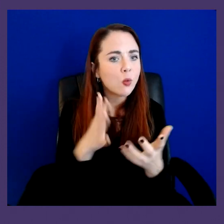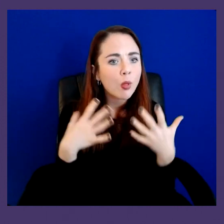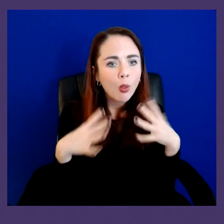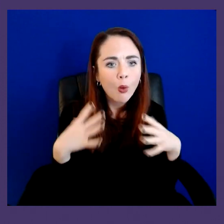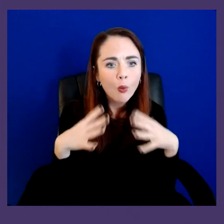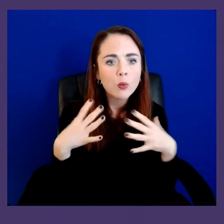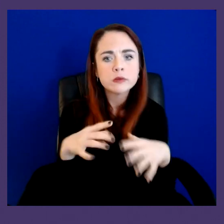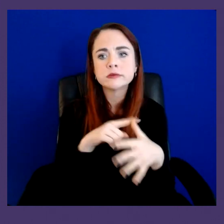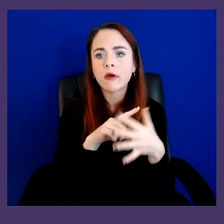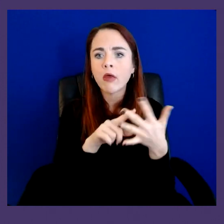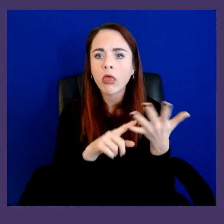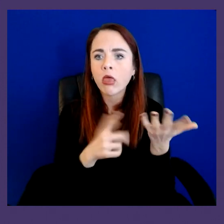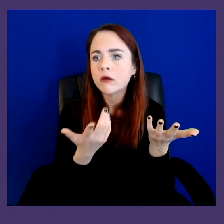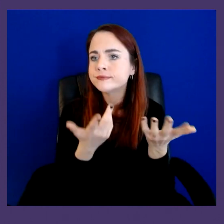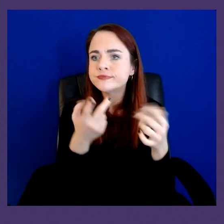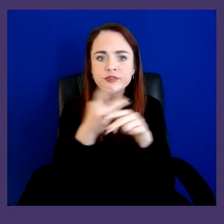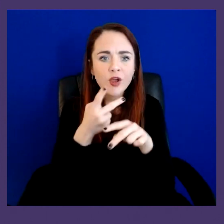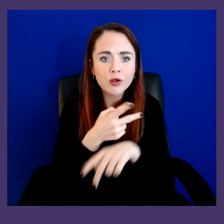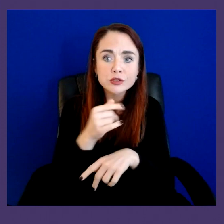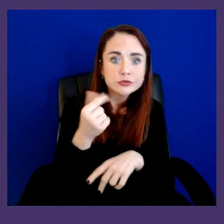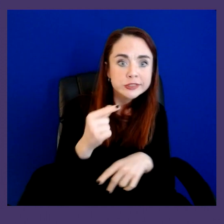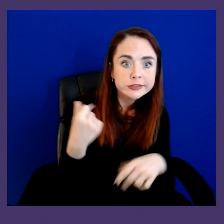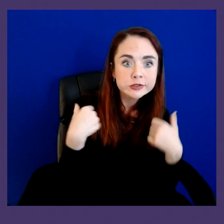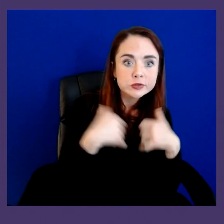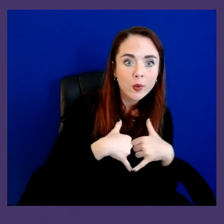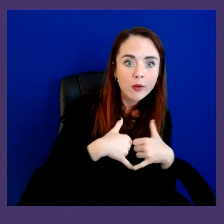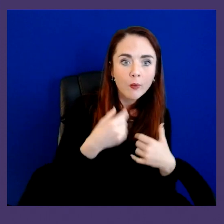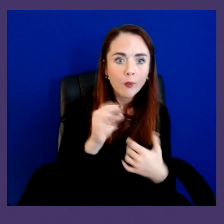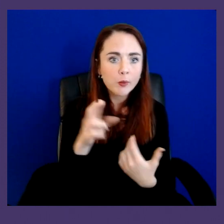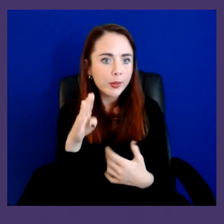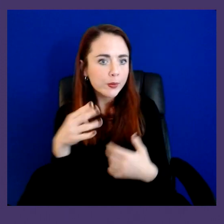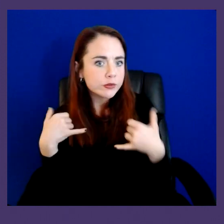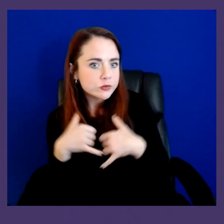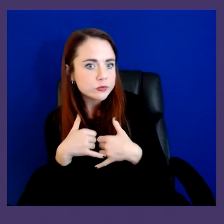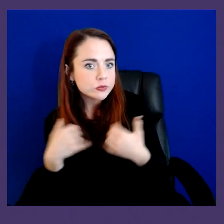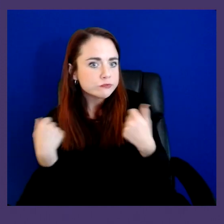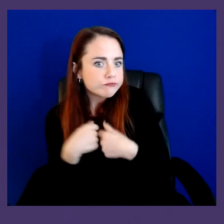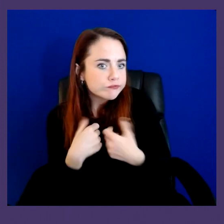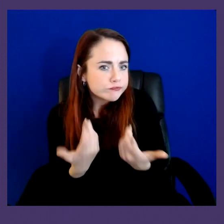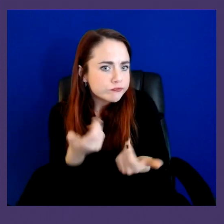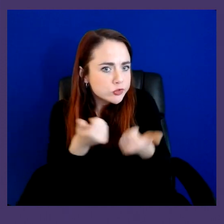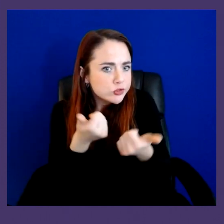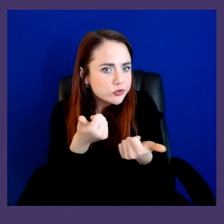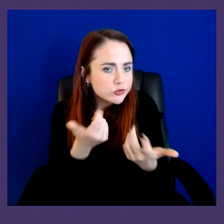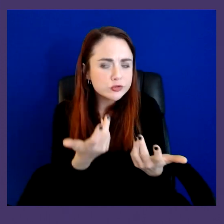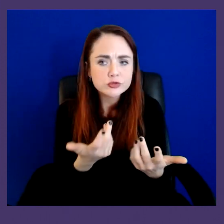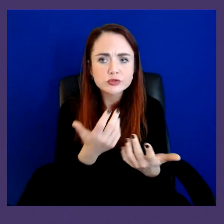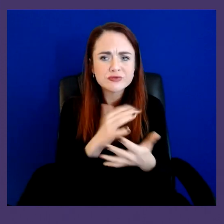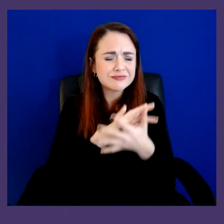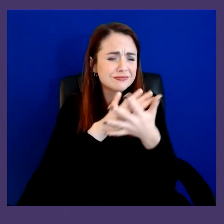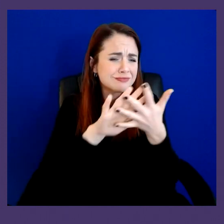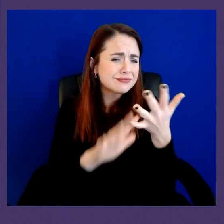the green sweater or the blue sweater? But there's also a whole range of digital use cases that I